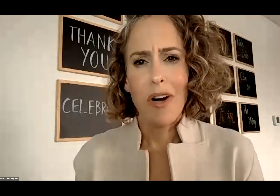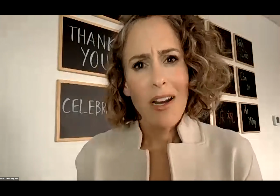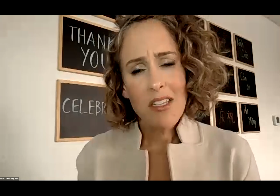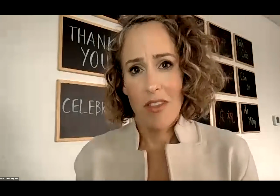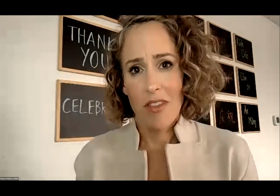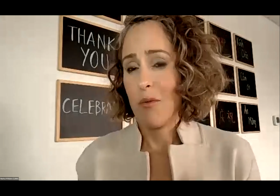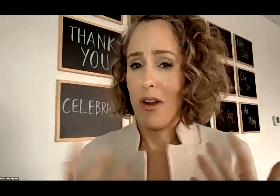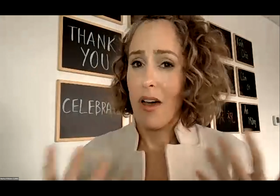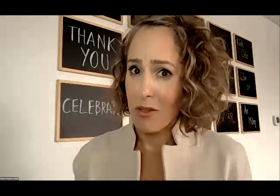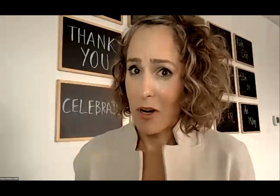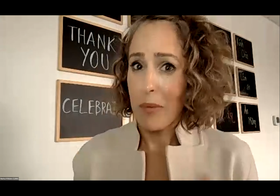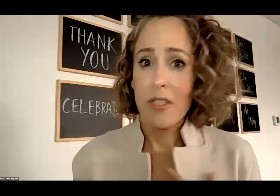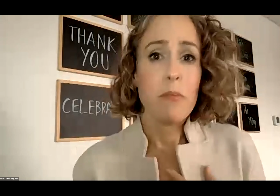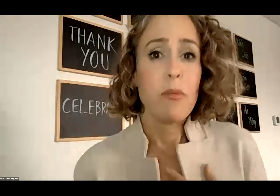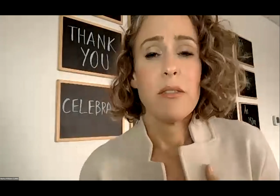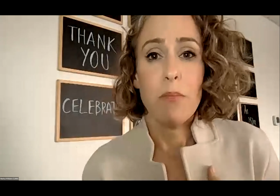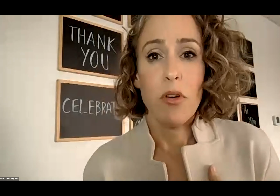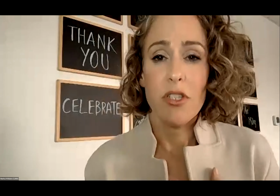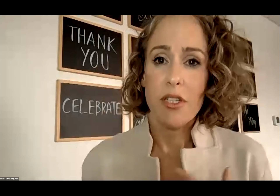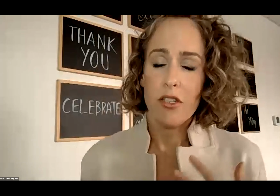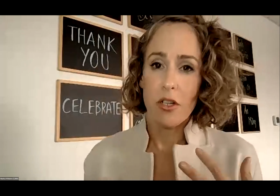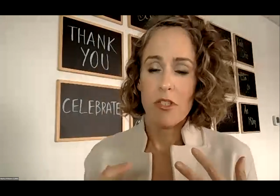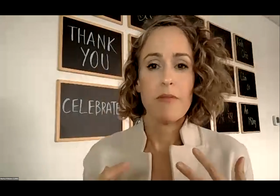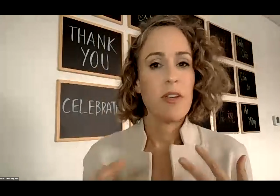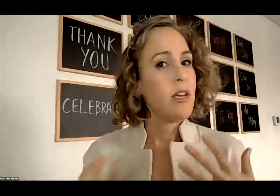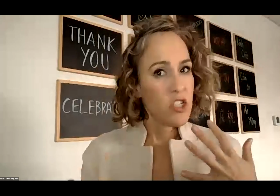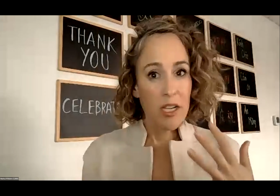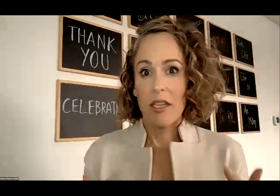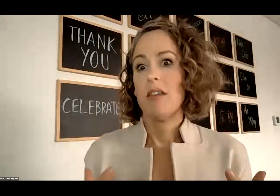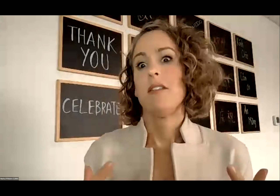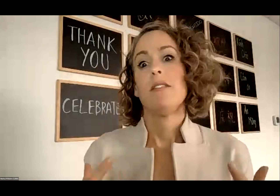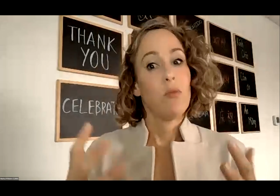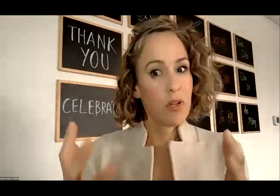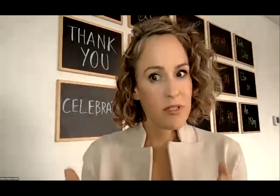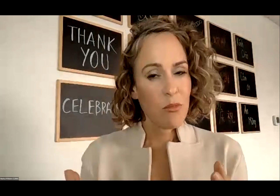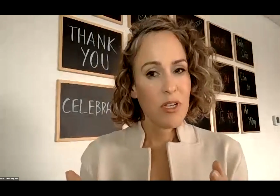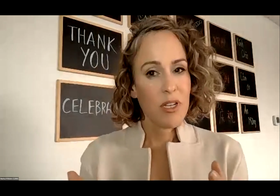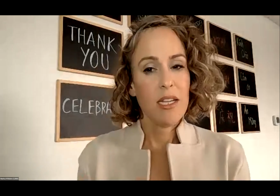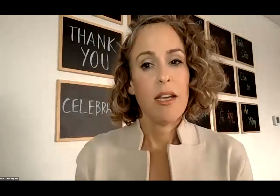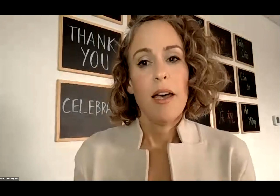The price for that would also probably surprise people just in terms of checking in what does someone need?